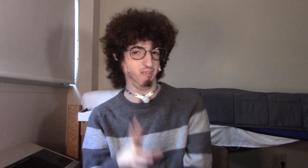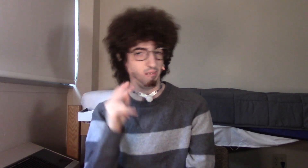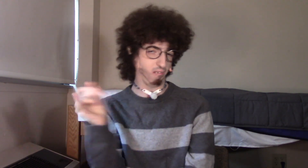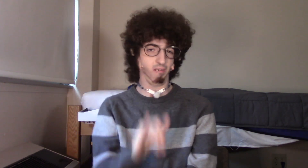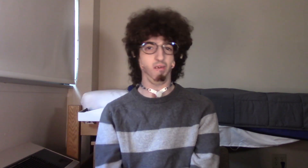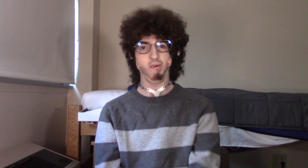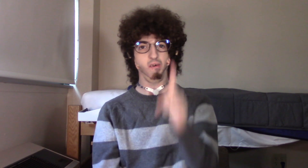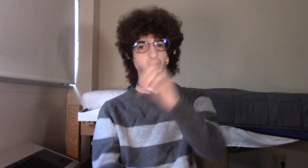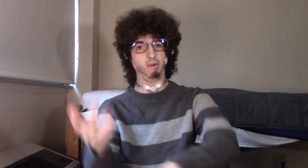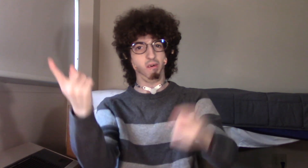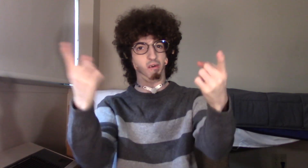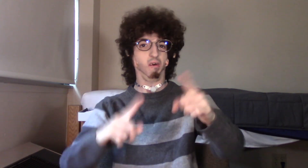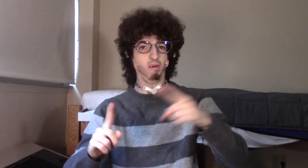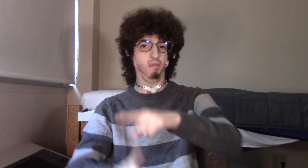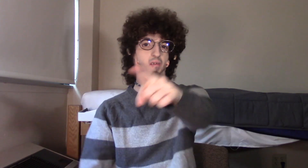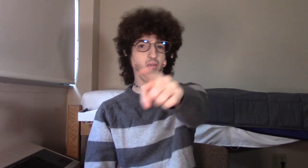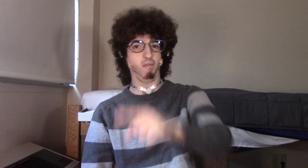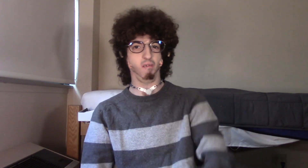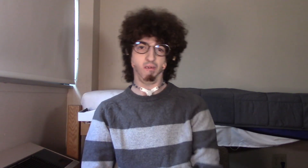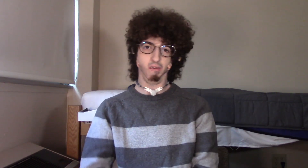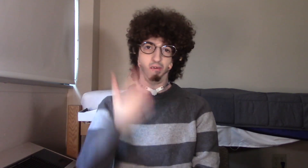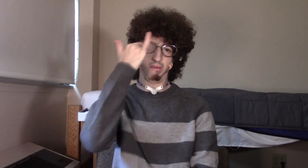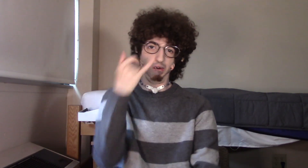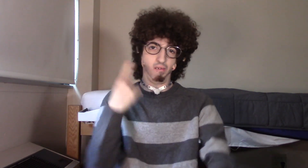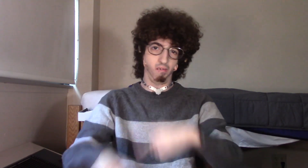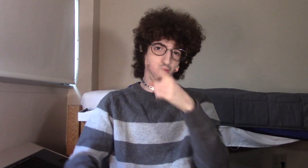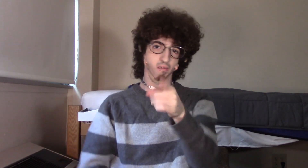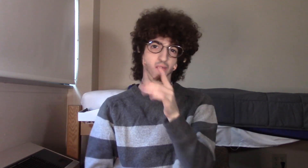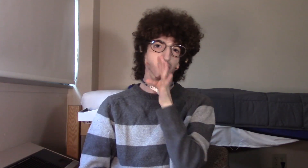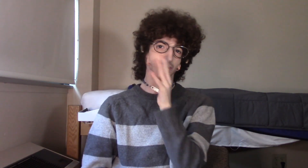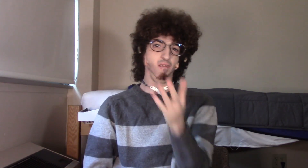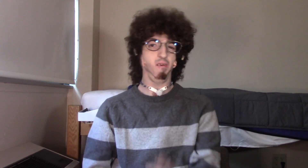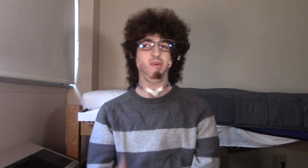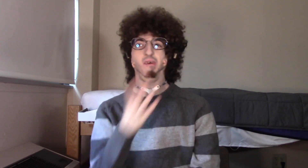No it's like "what happened to you? why can't you speak?"